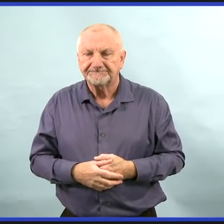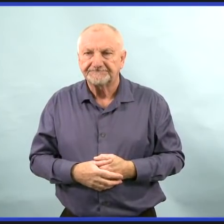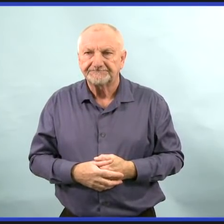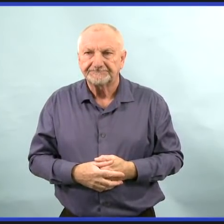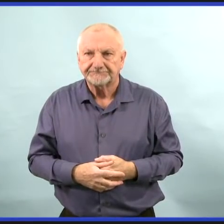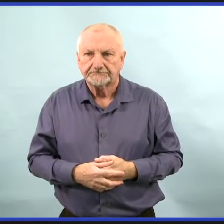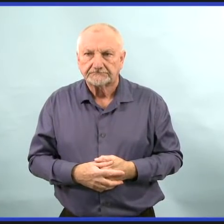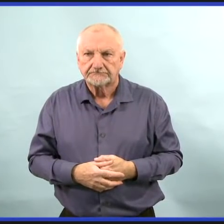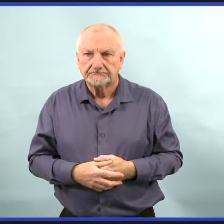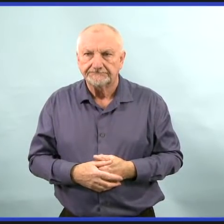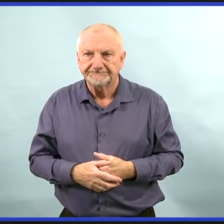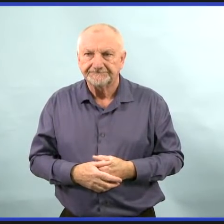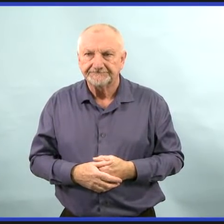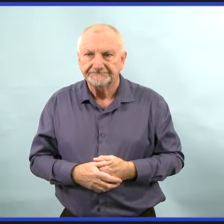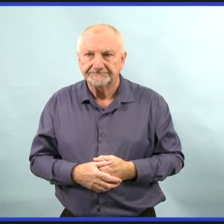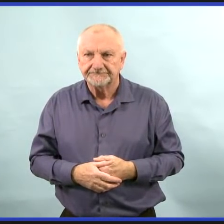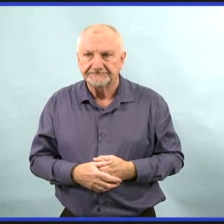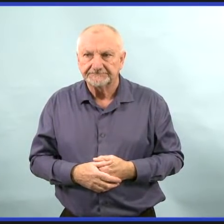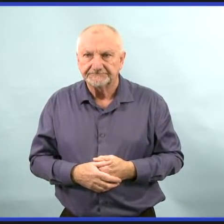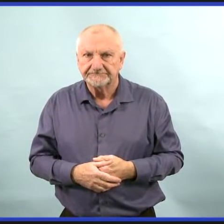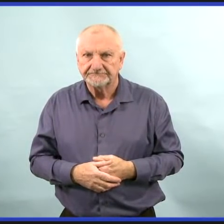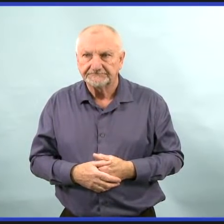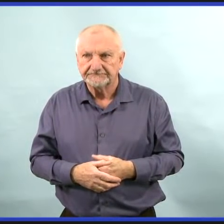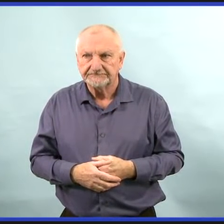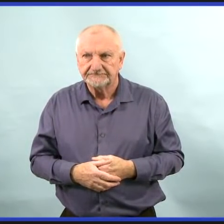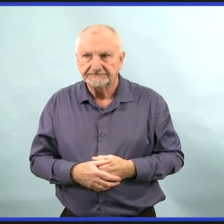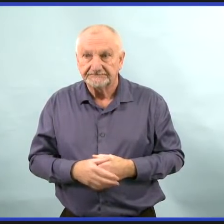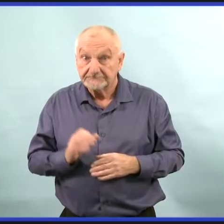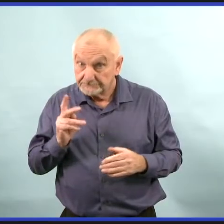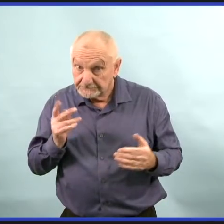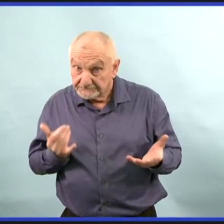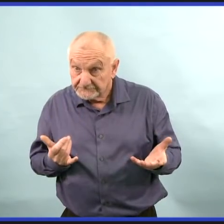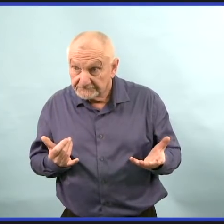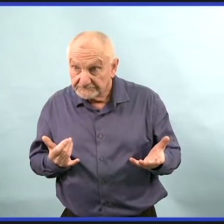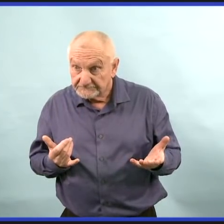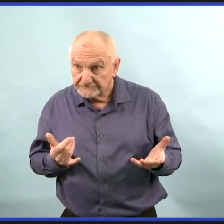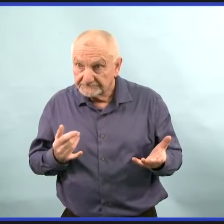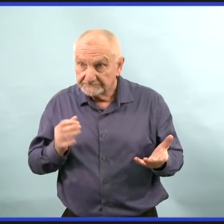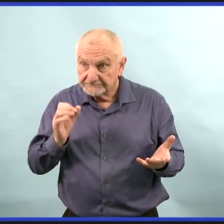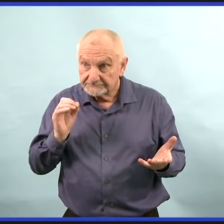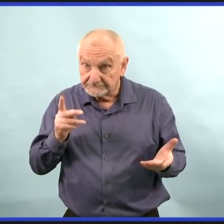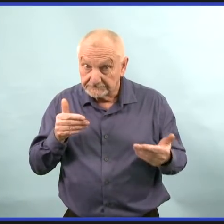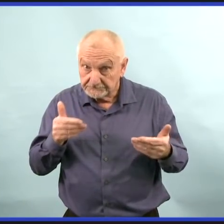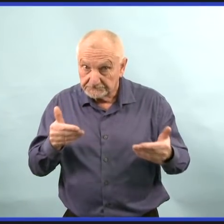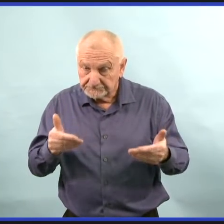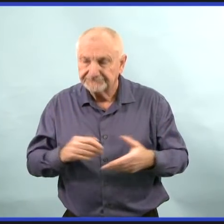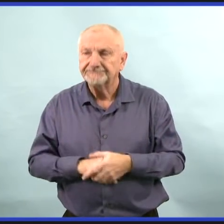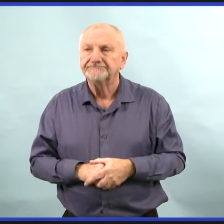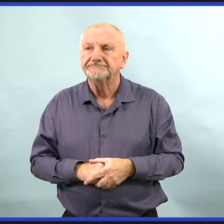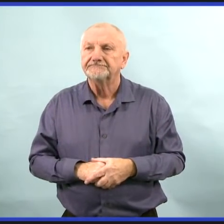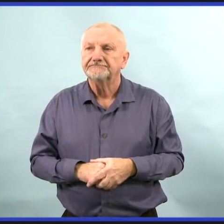um am i coming across okay now yeah we're good okay yeah yeah for for things uh